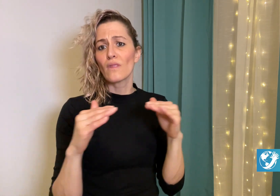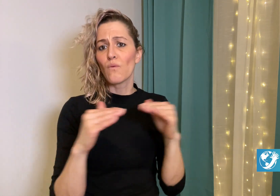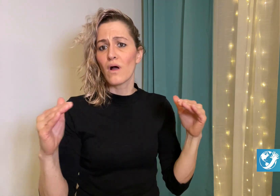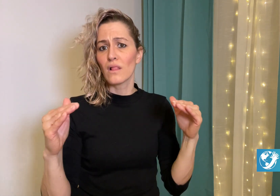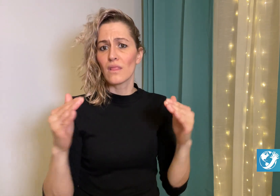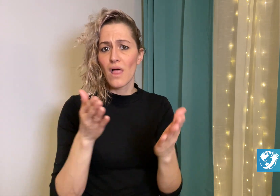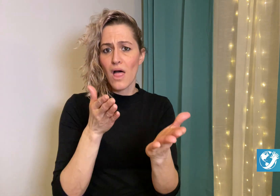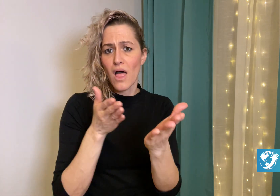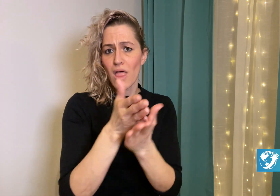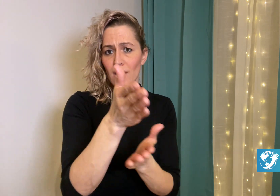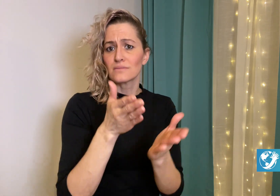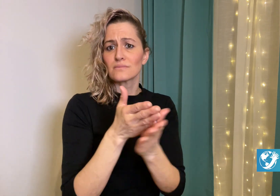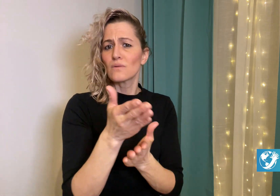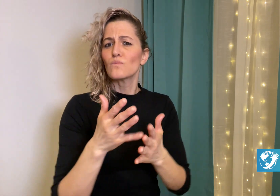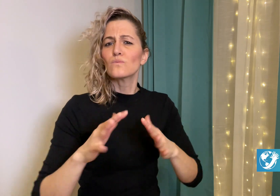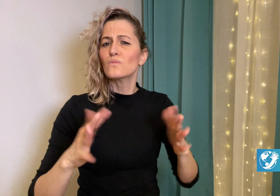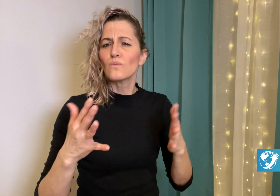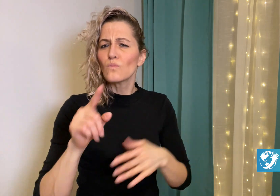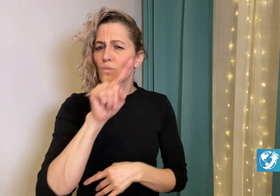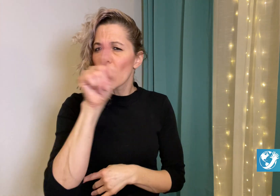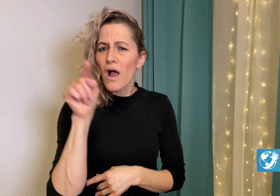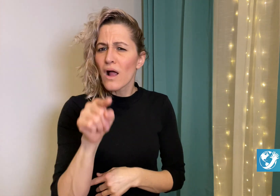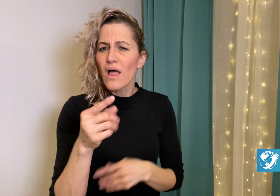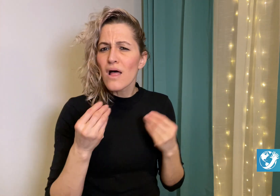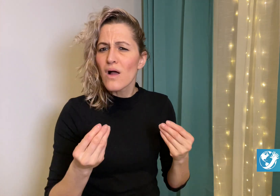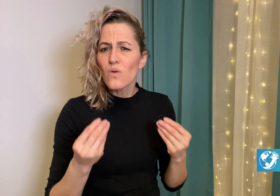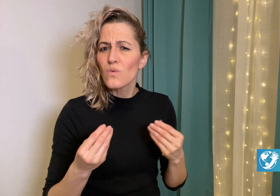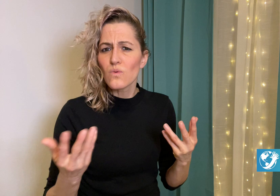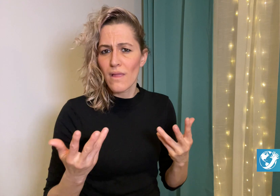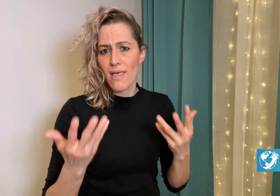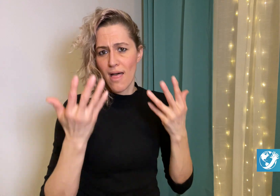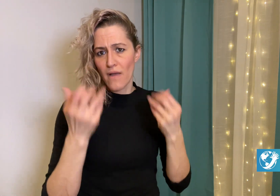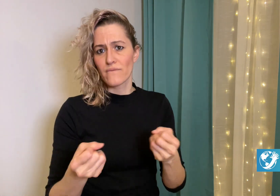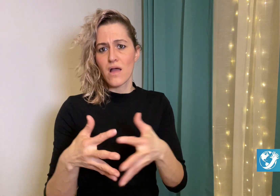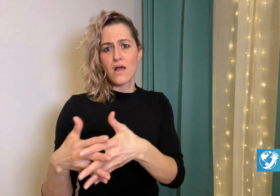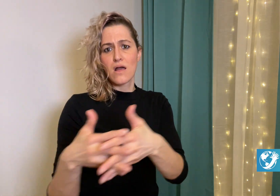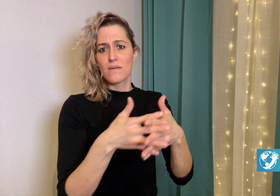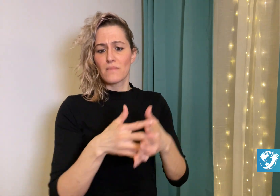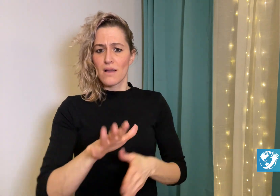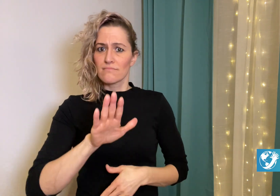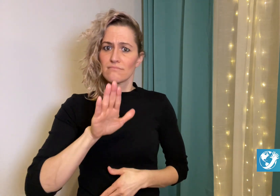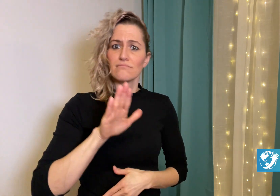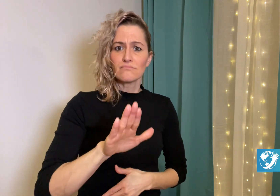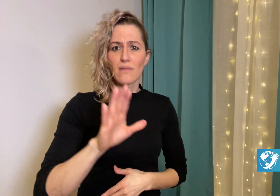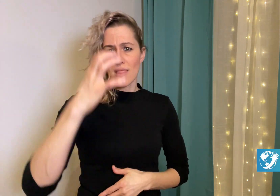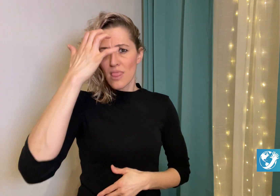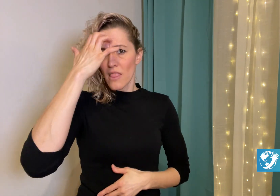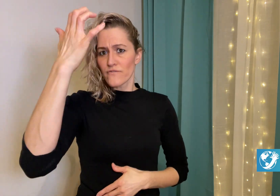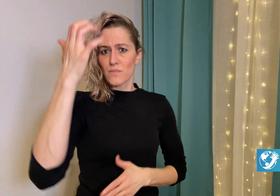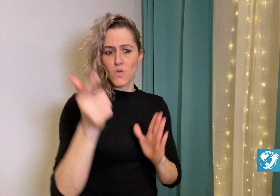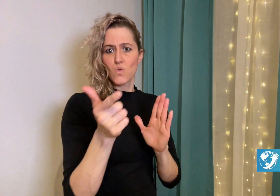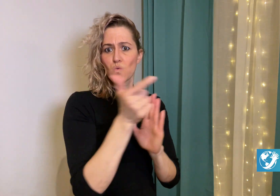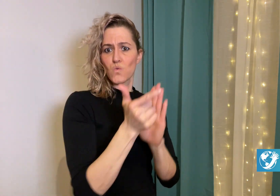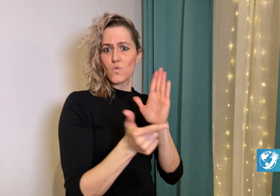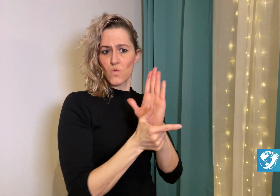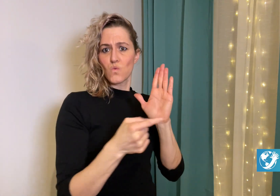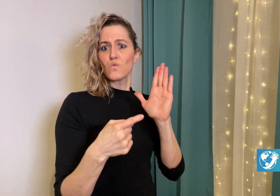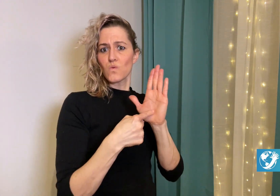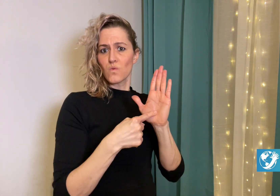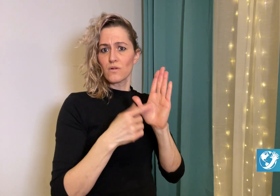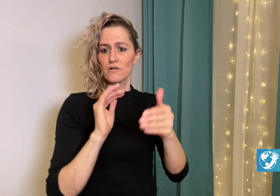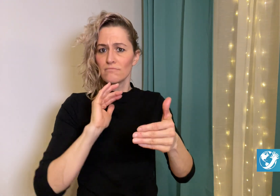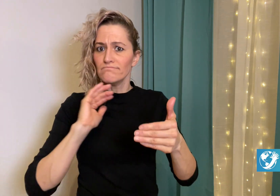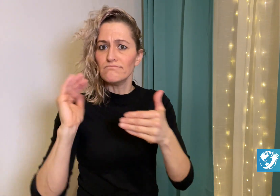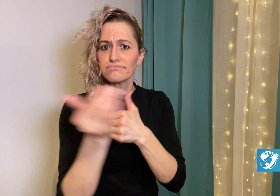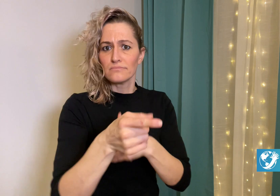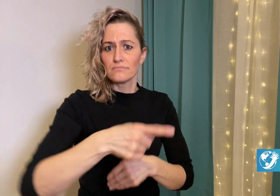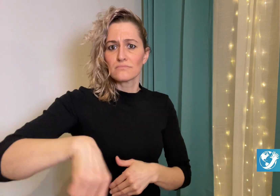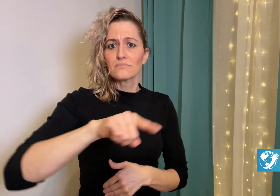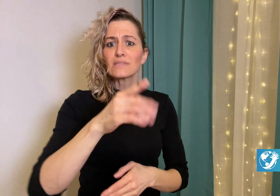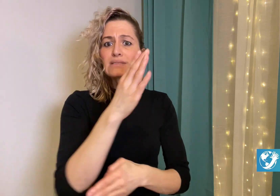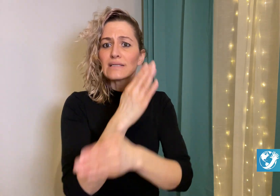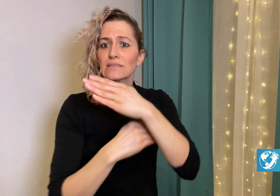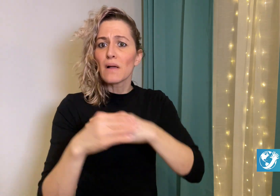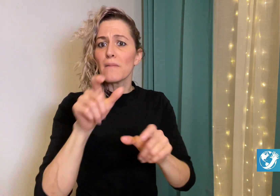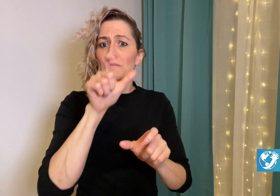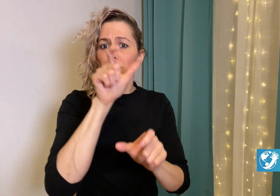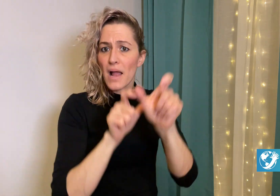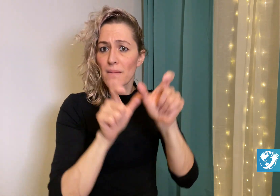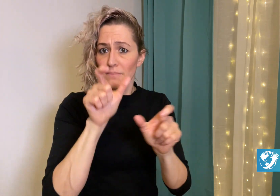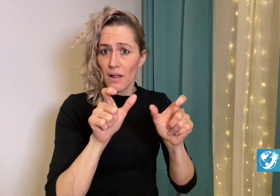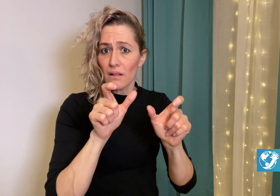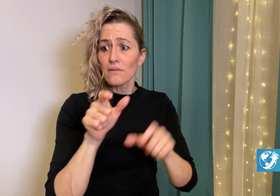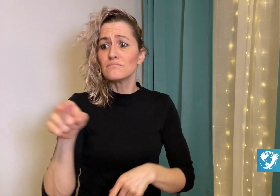have the right to equal access by a federal law, and